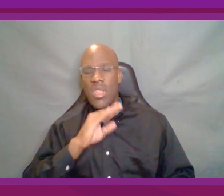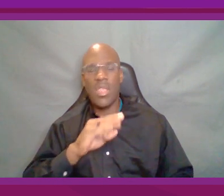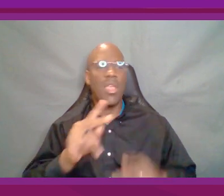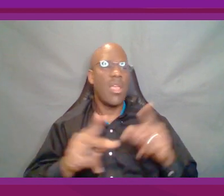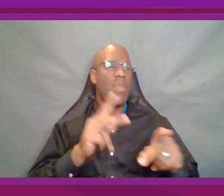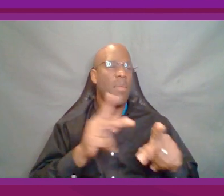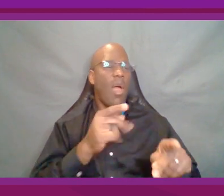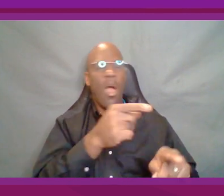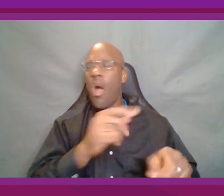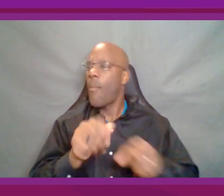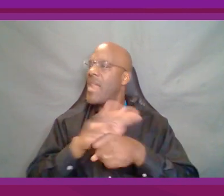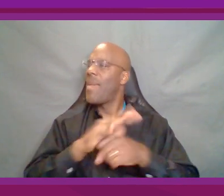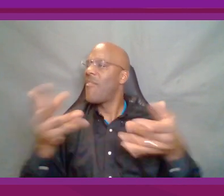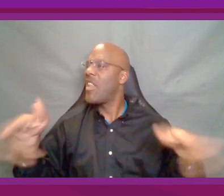over